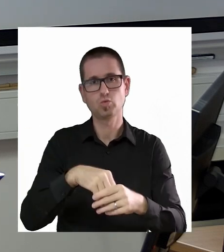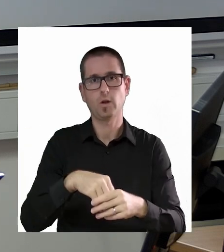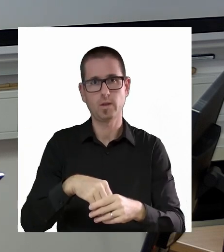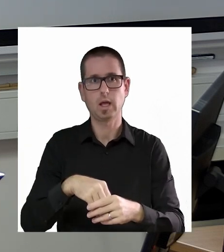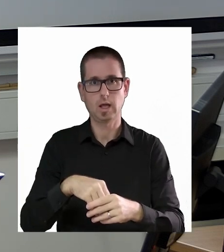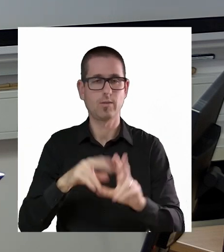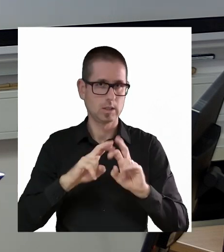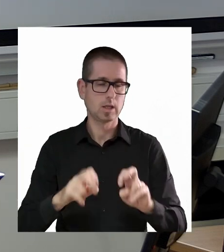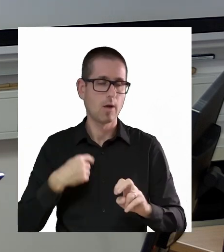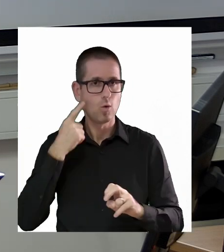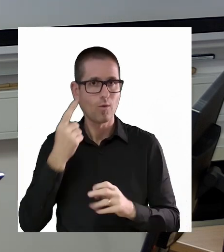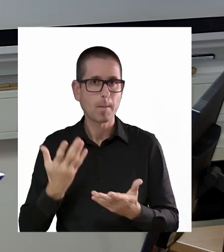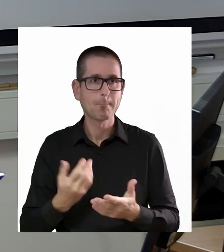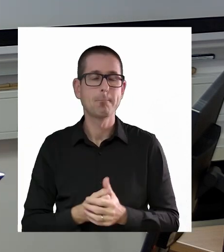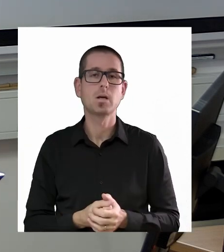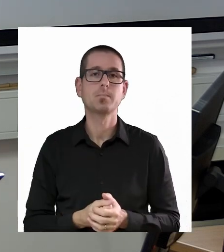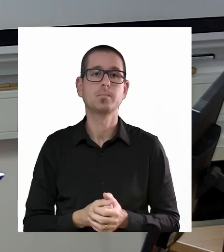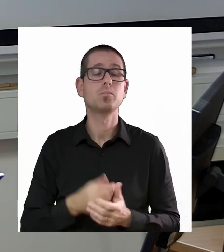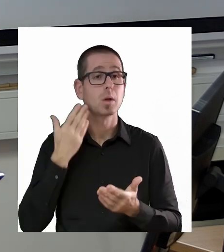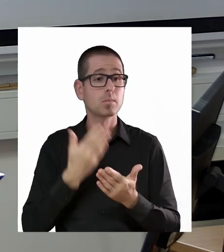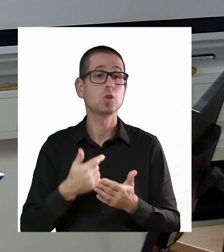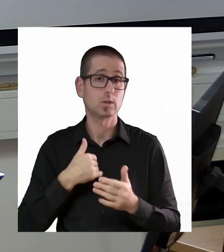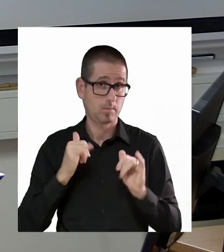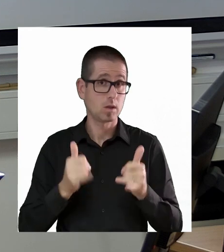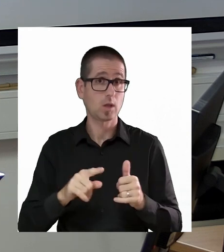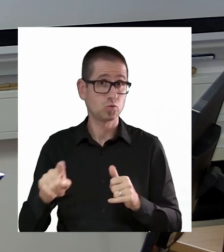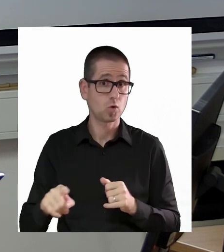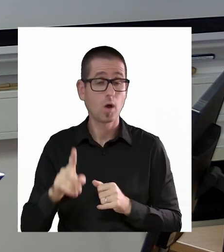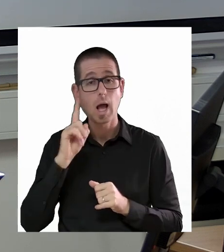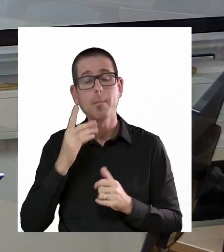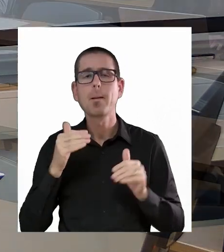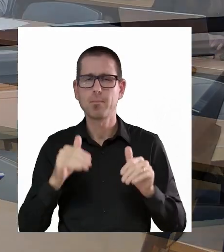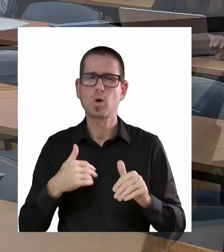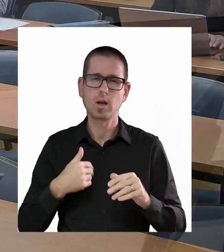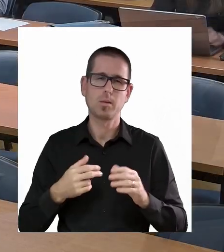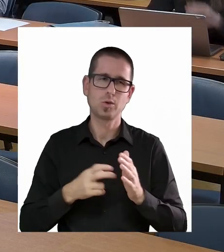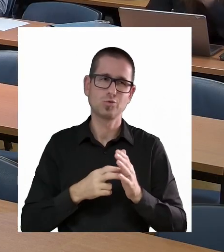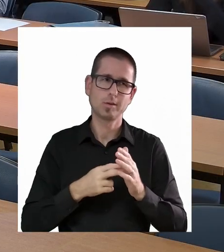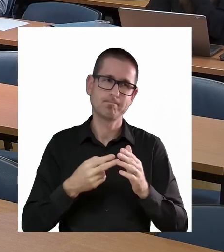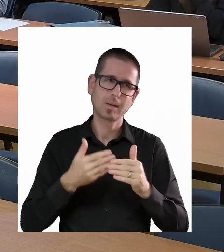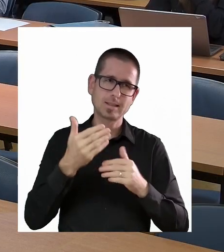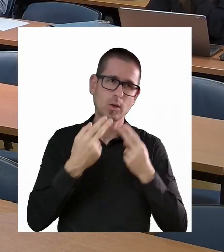research. I'm sure they are. But I would really have to get back to you with this question.